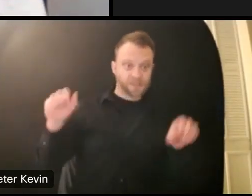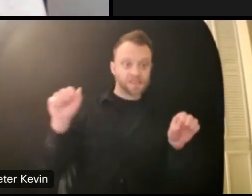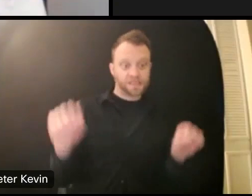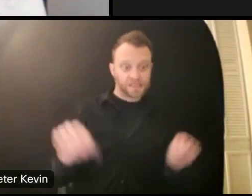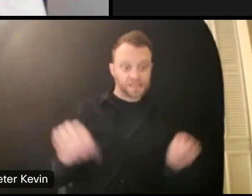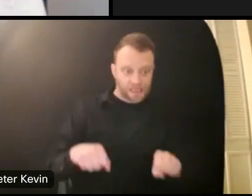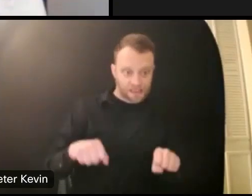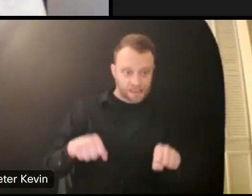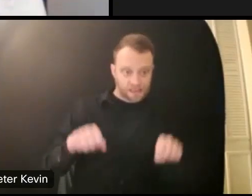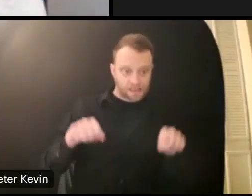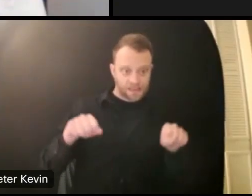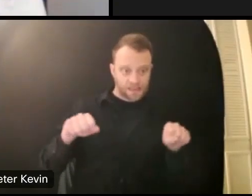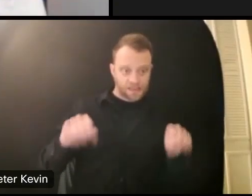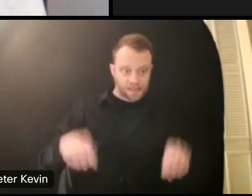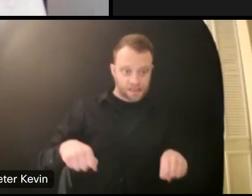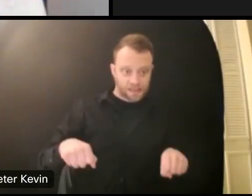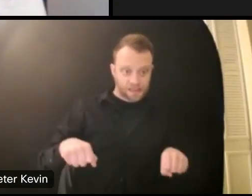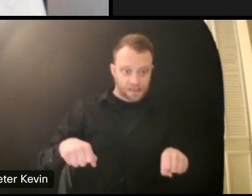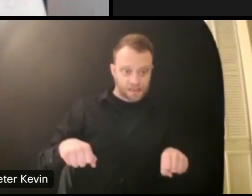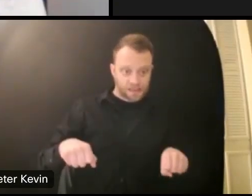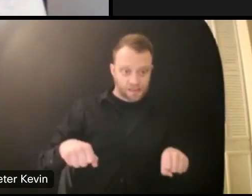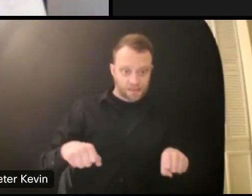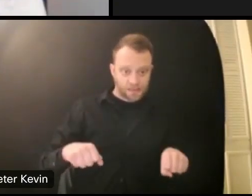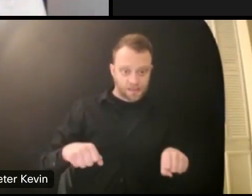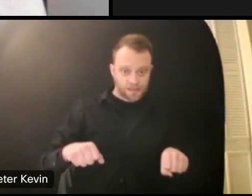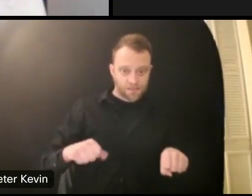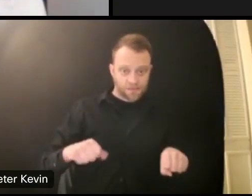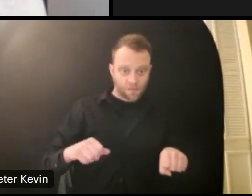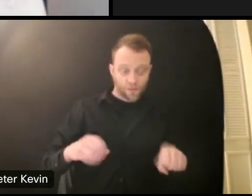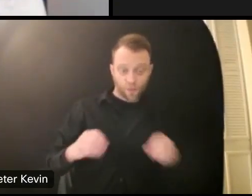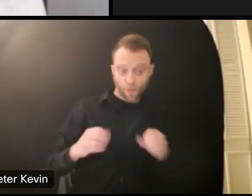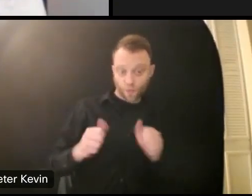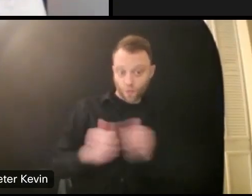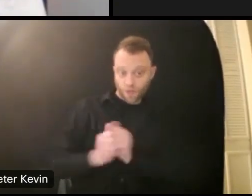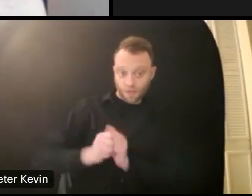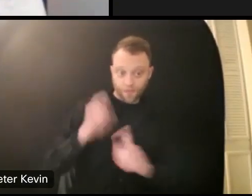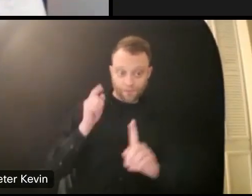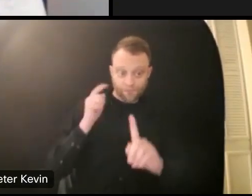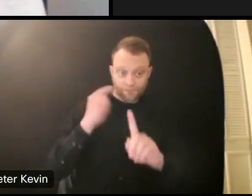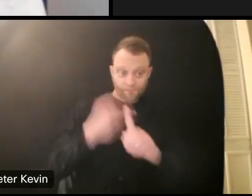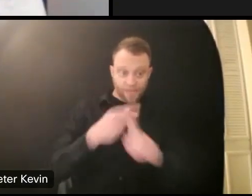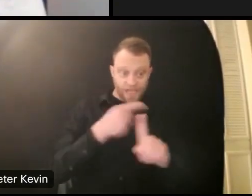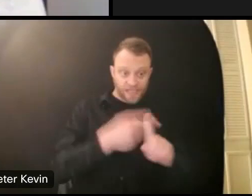doing it with the best interest in mind and I think that as long as you do that,